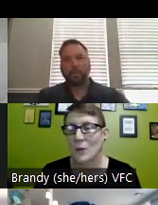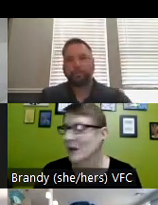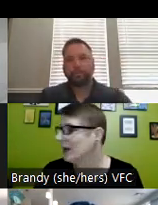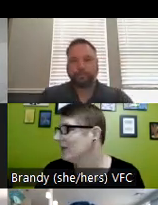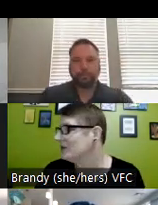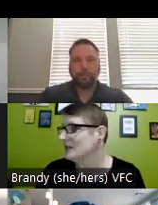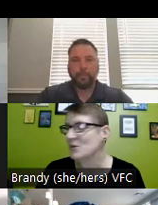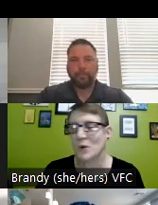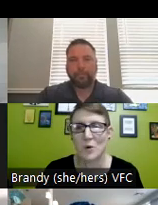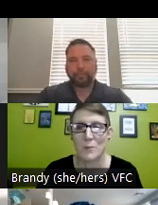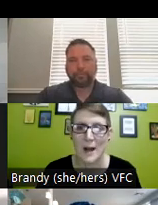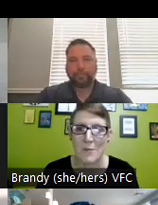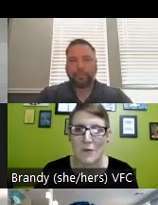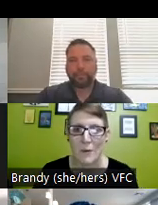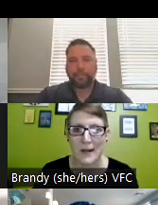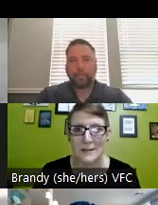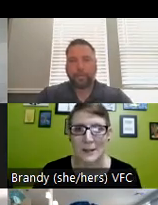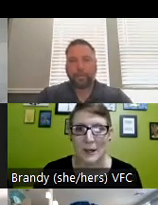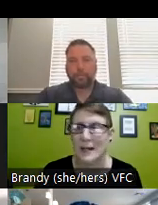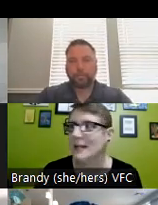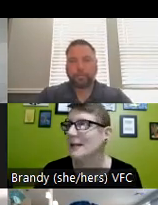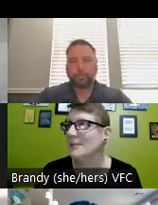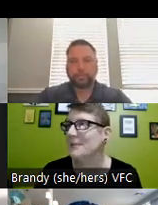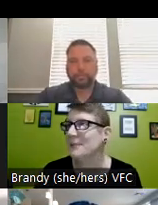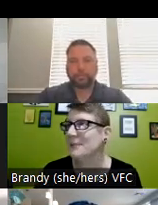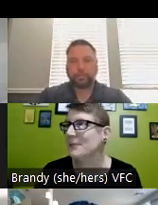We're gonna give it just one more minute before we get started. And